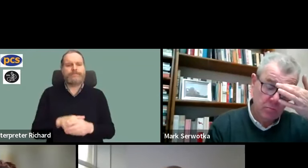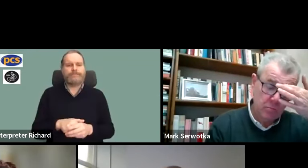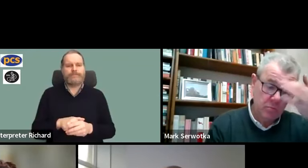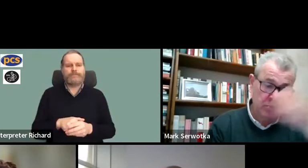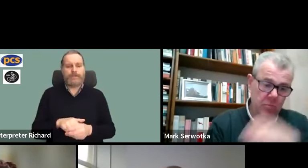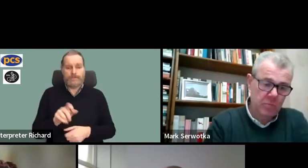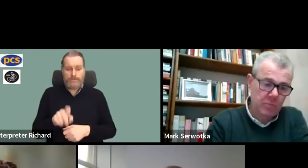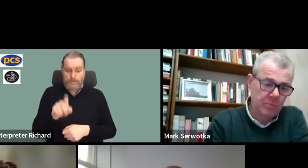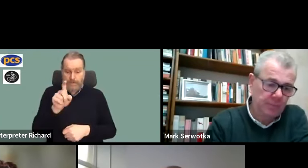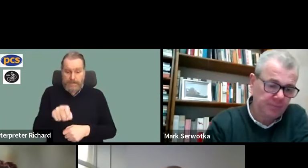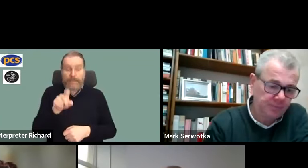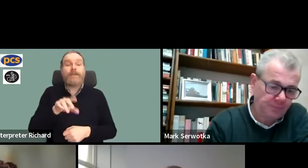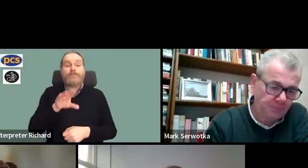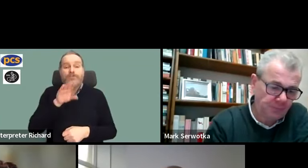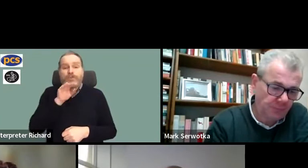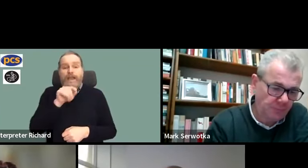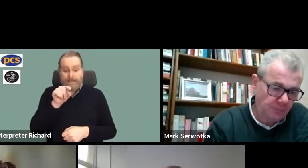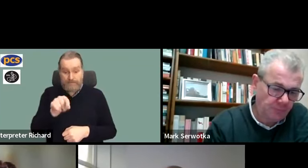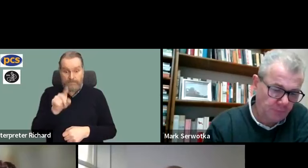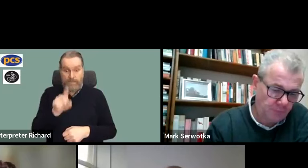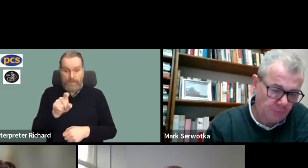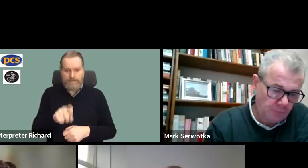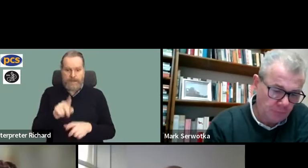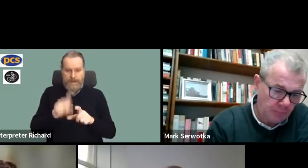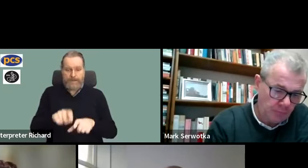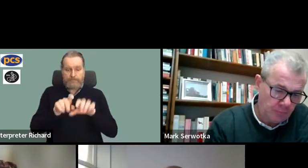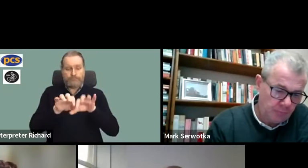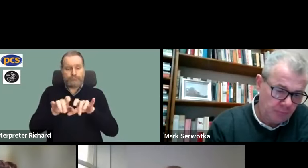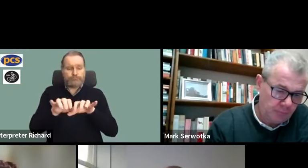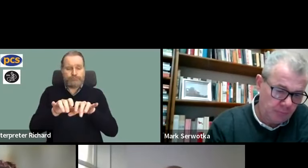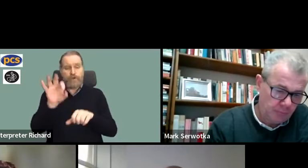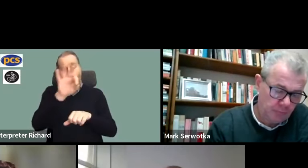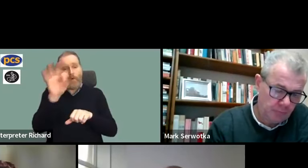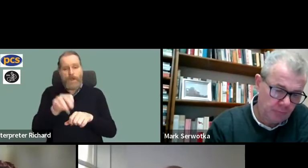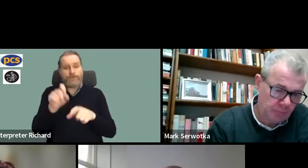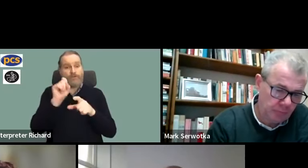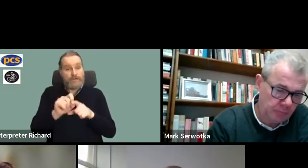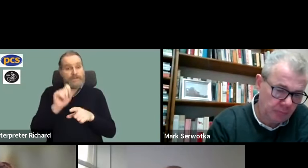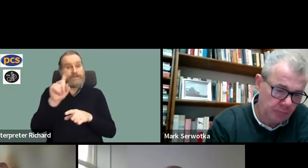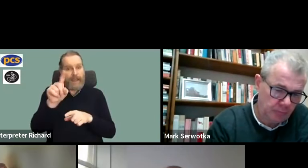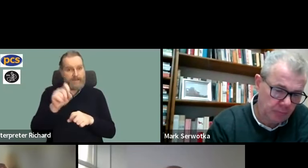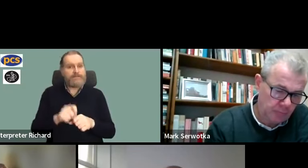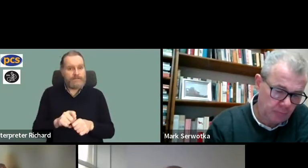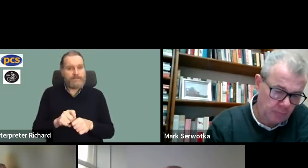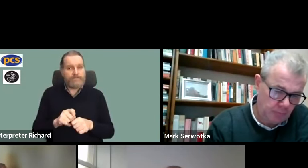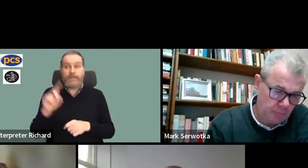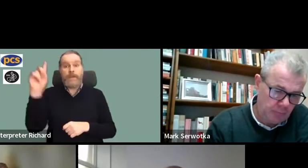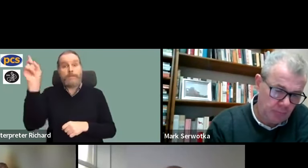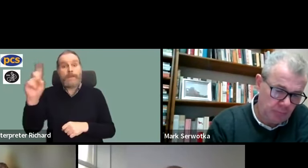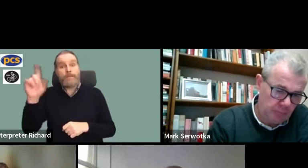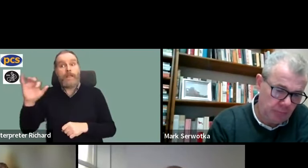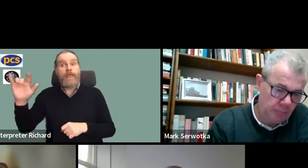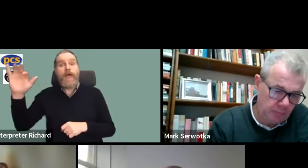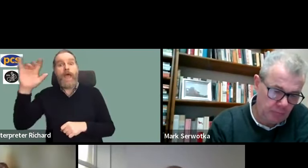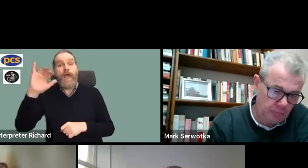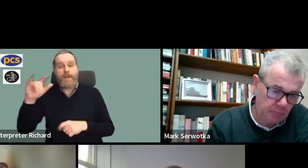who will be posting the chat to to add the meeting, which i'm. in to send em to to and we will make sure that we get through as many of those we've also got people monitoring